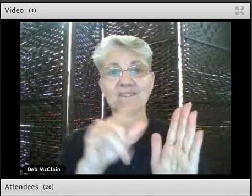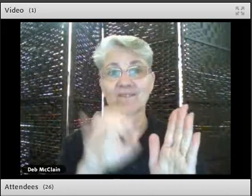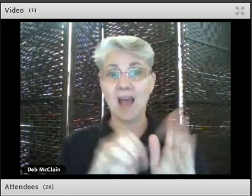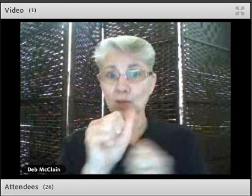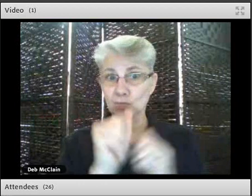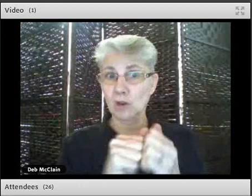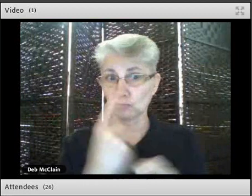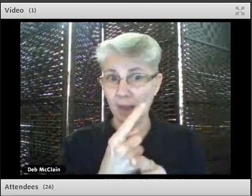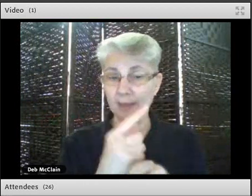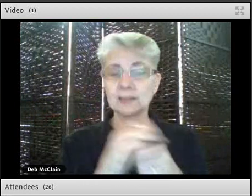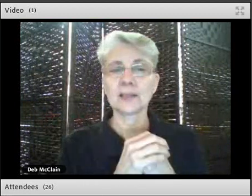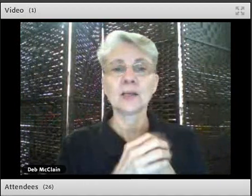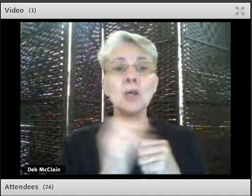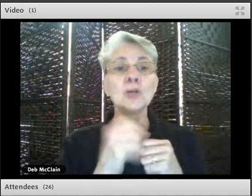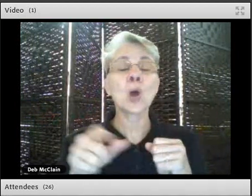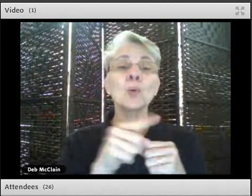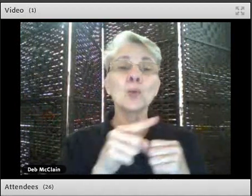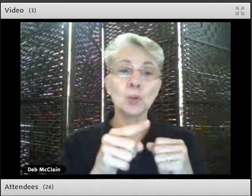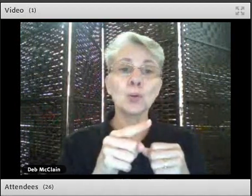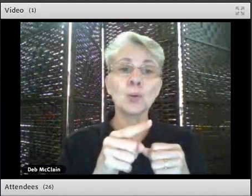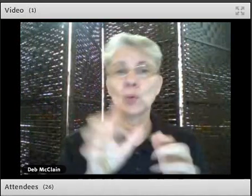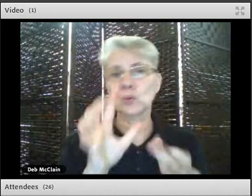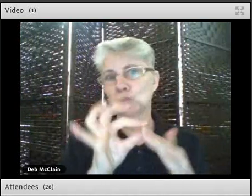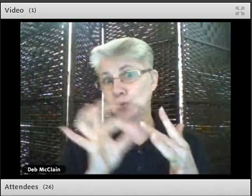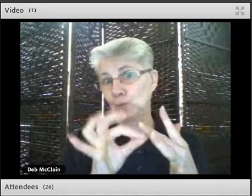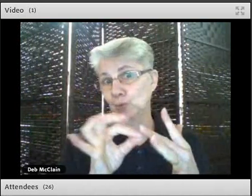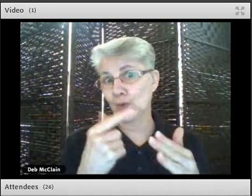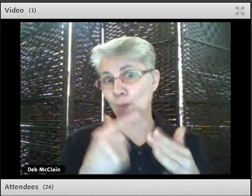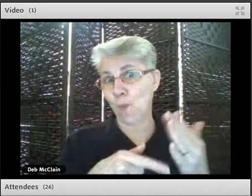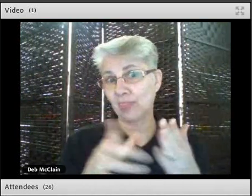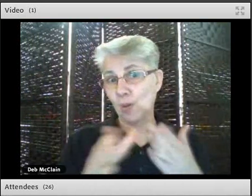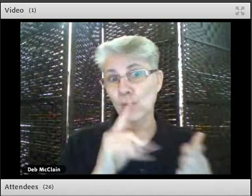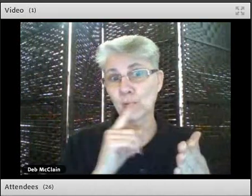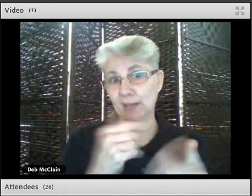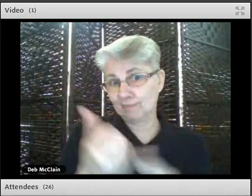I think the PCC recommends to just put them in numeric order,